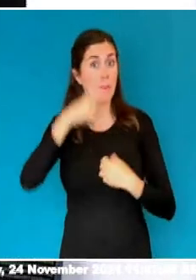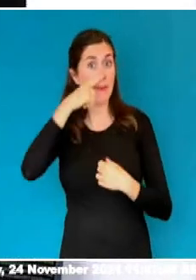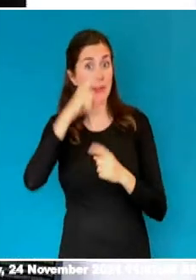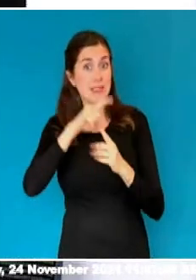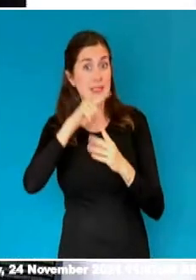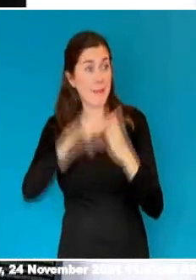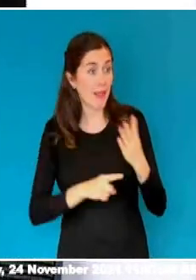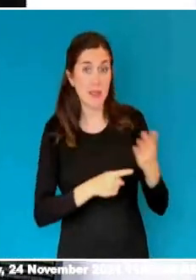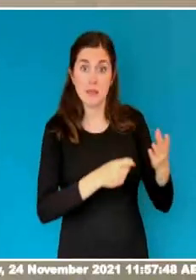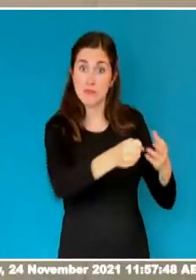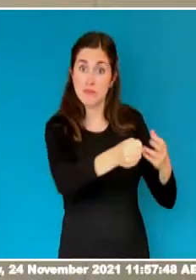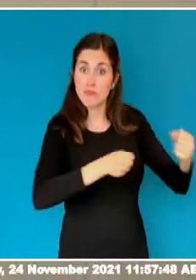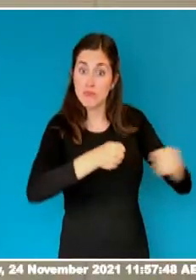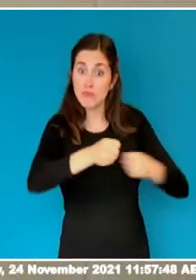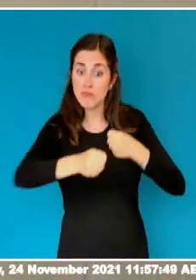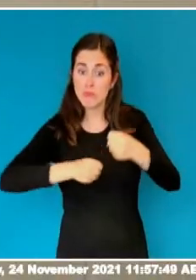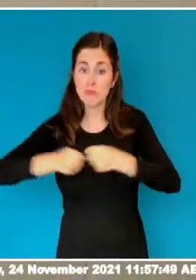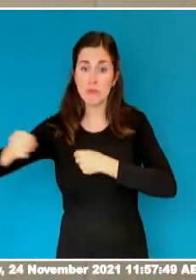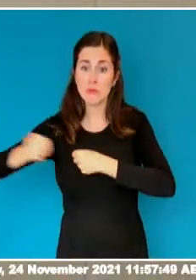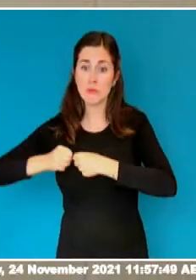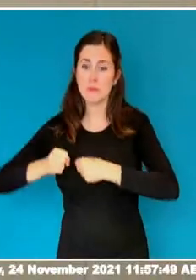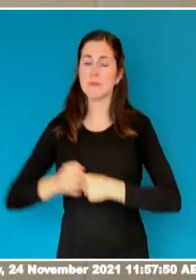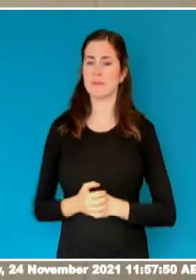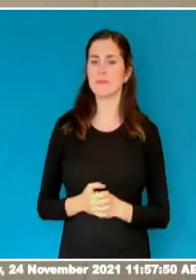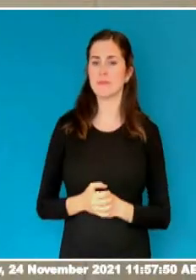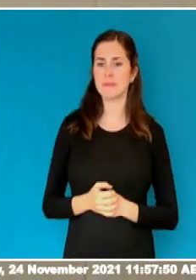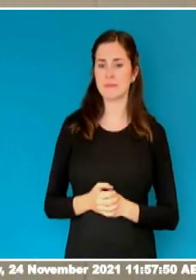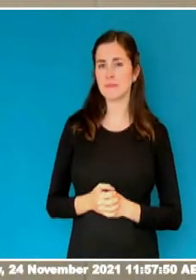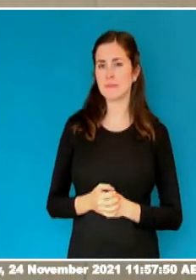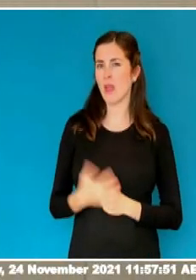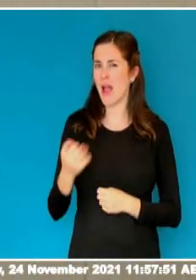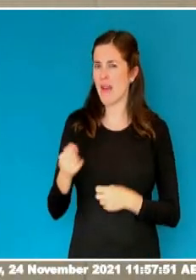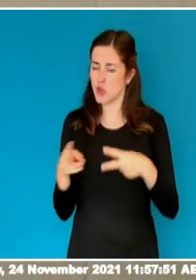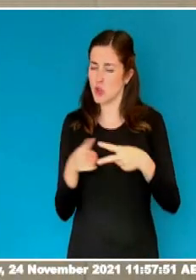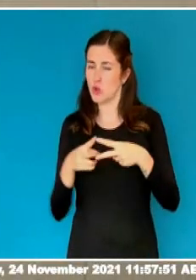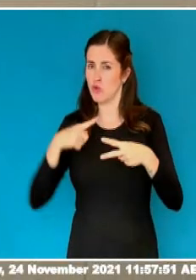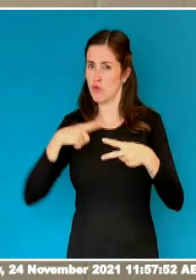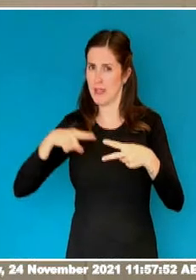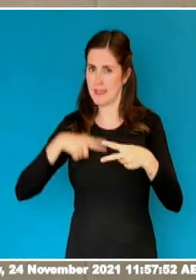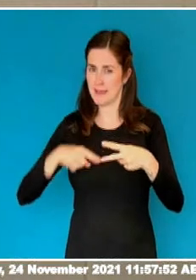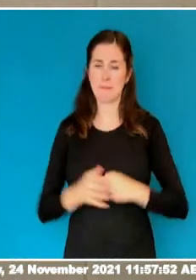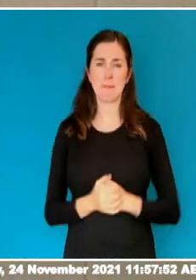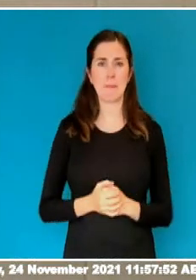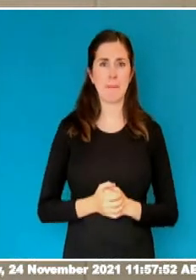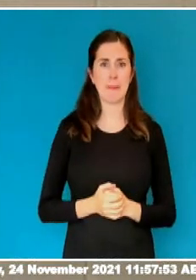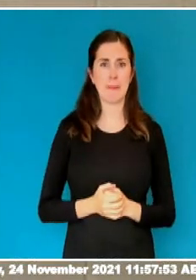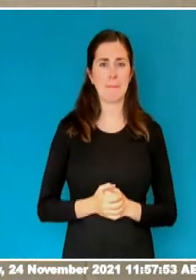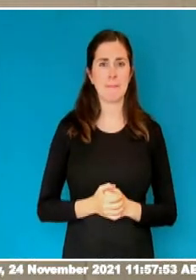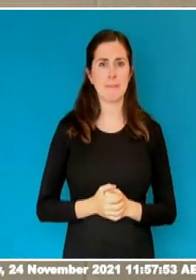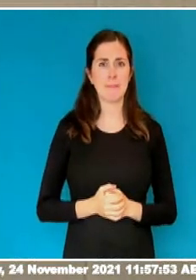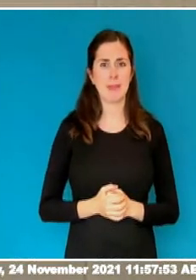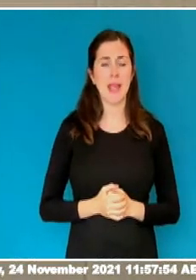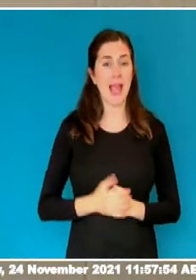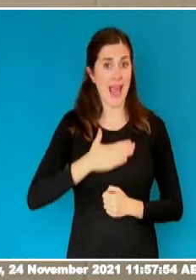Look, there are probably two things I would point to. I think the agency when it was formed, it's an agency of eight years now, it really